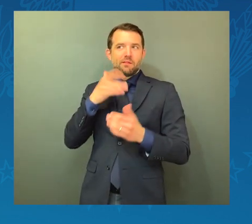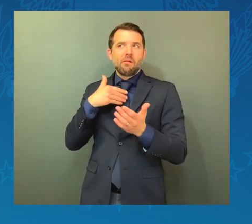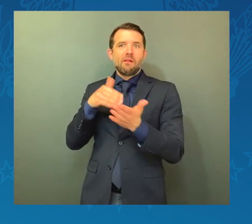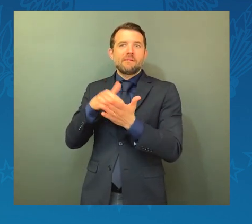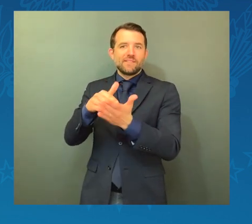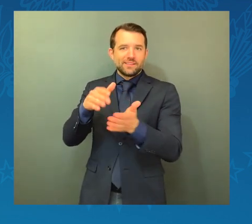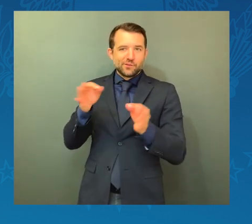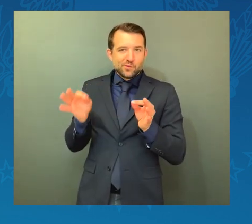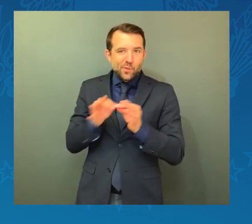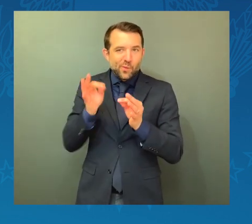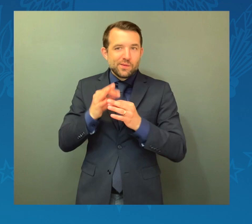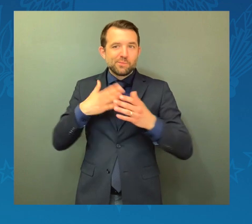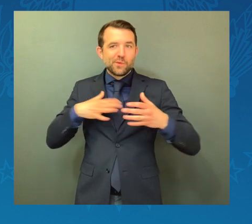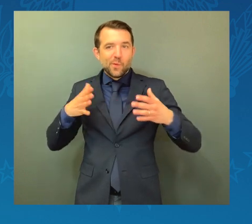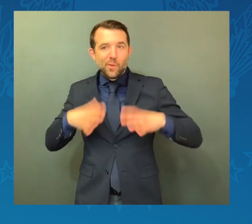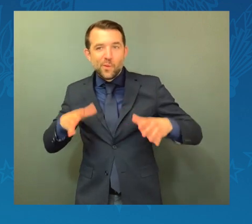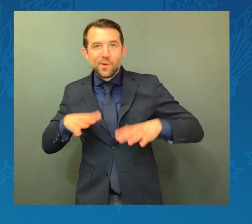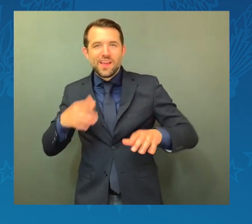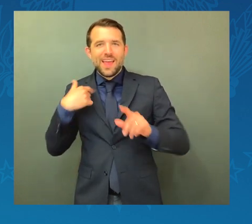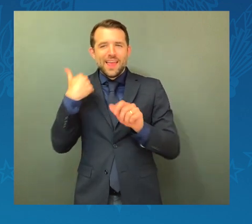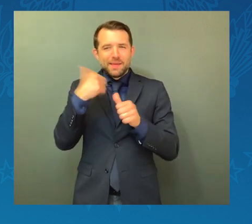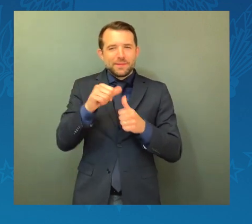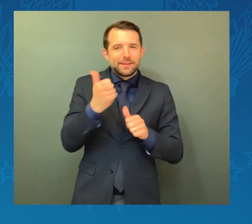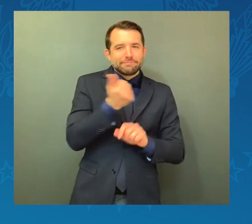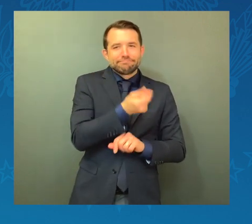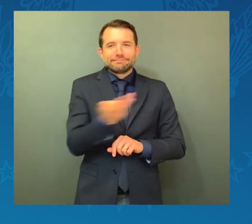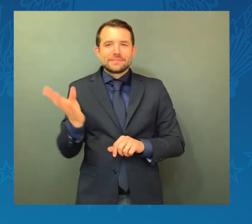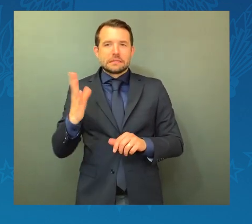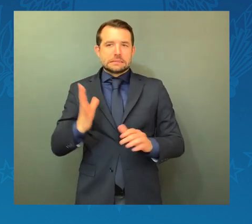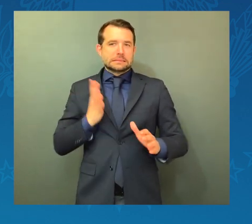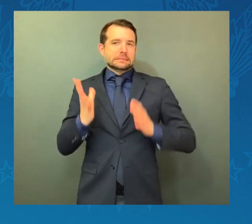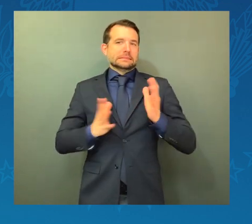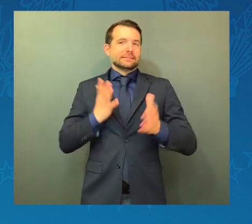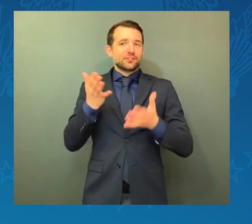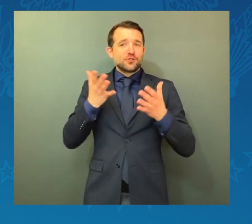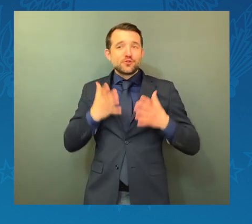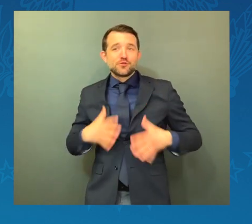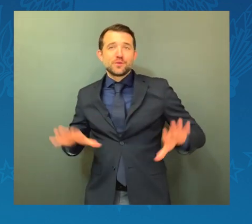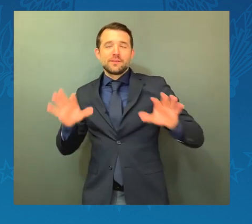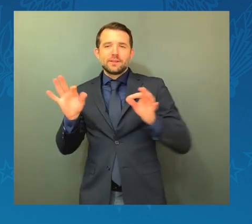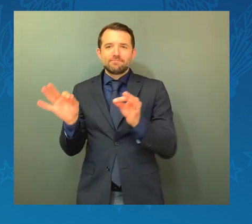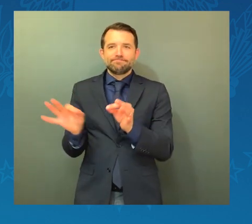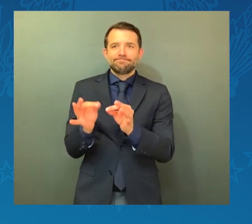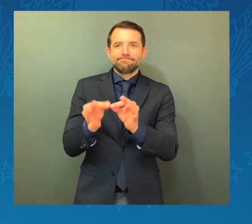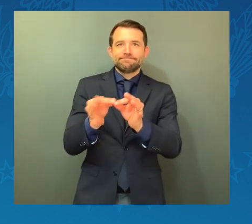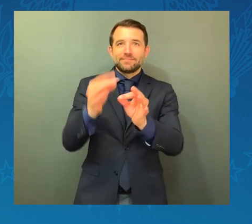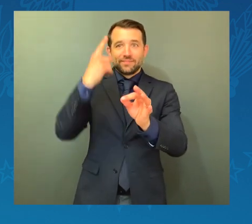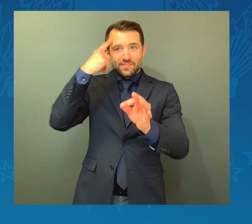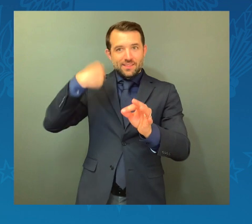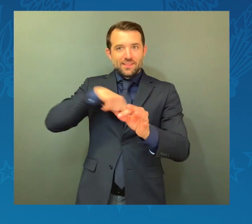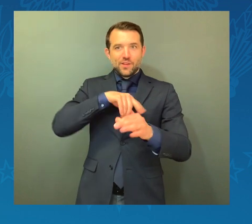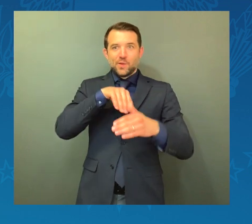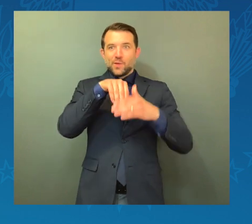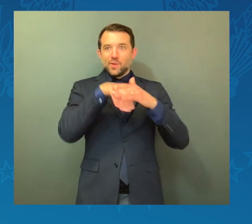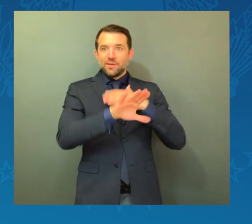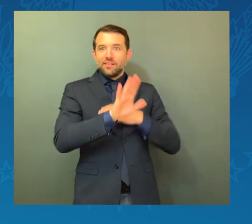a couple of very fancy dresses she made. And going to the shop, I saw those fancy dresses that Ms. Joyce was making,